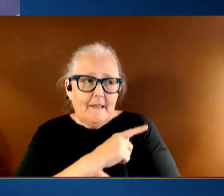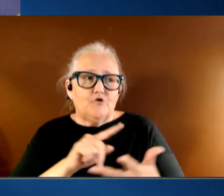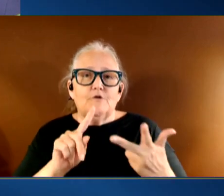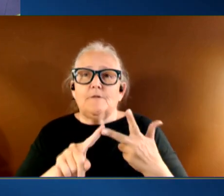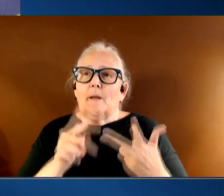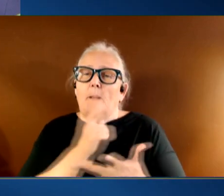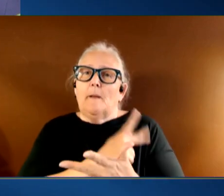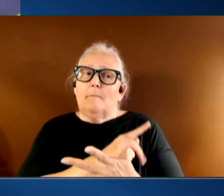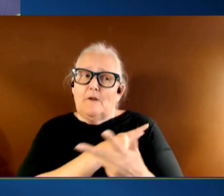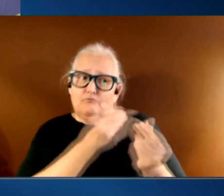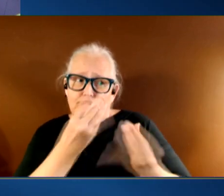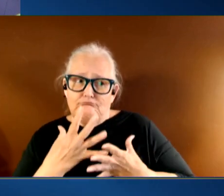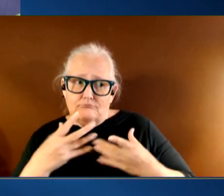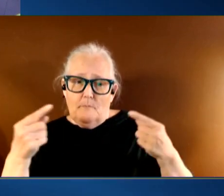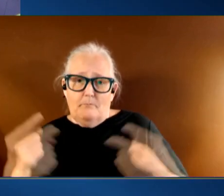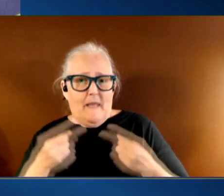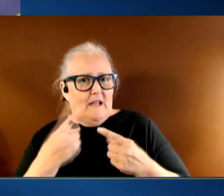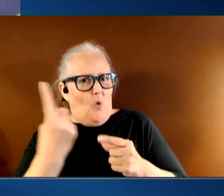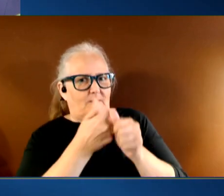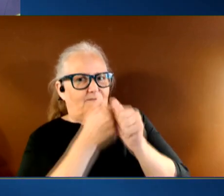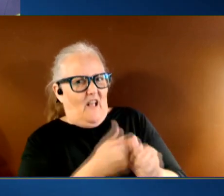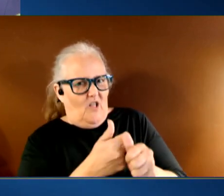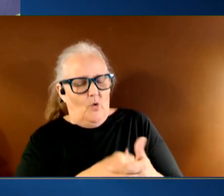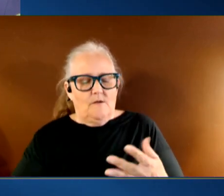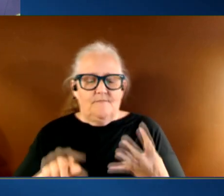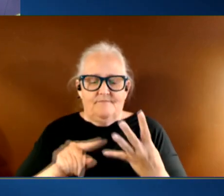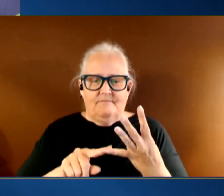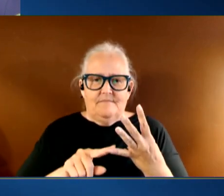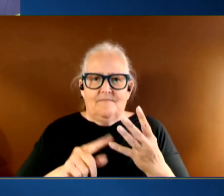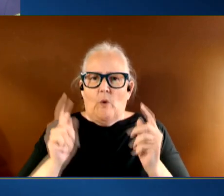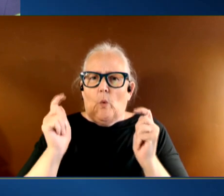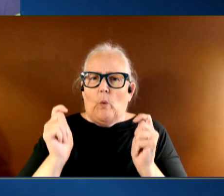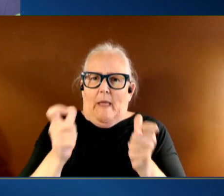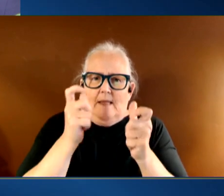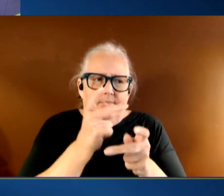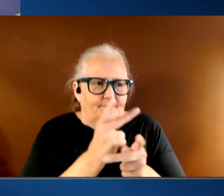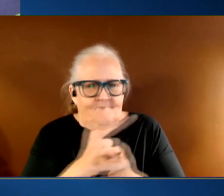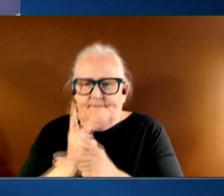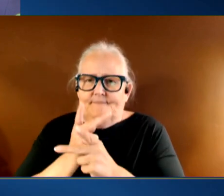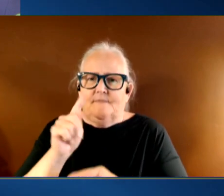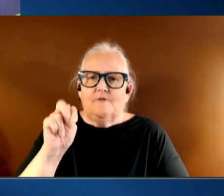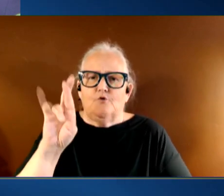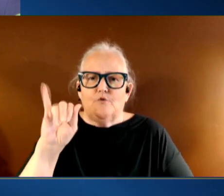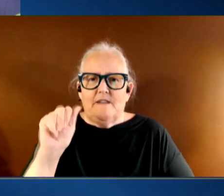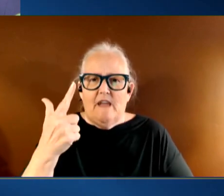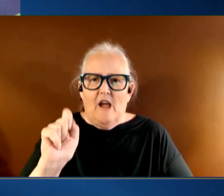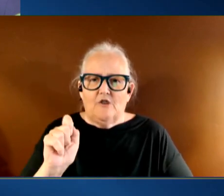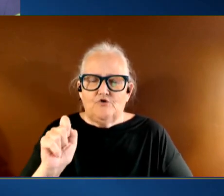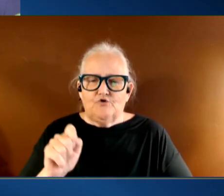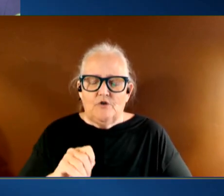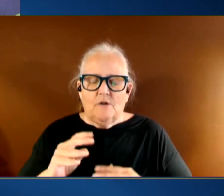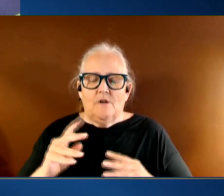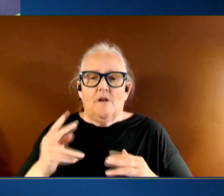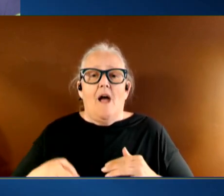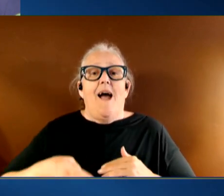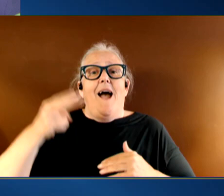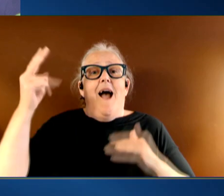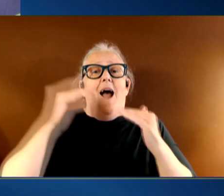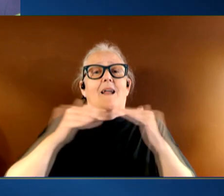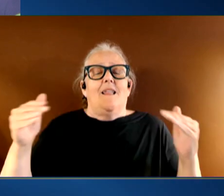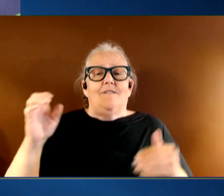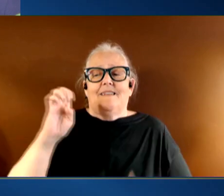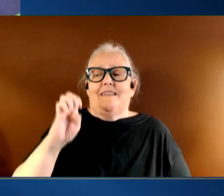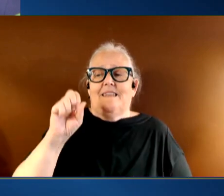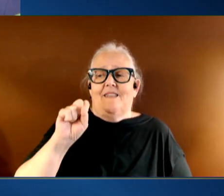gold standard. Triage, must be at a high level ESI 2, because they need to be seen. They need to get